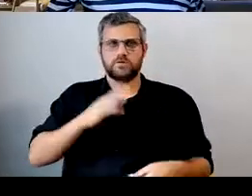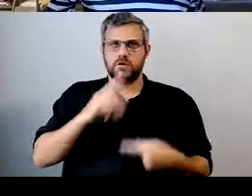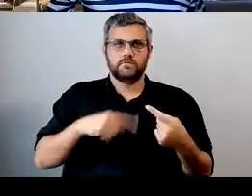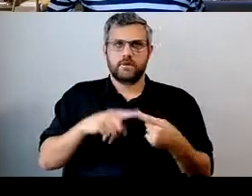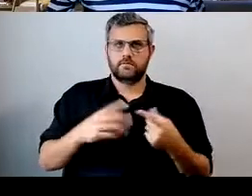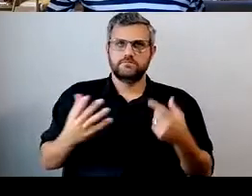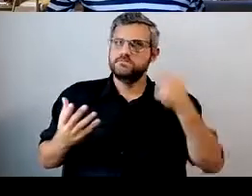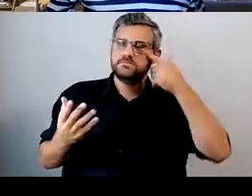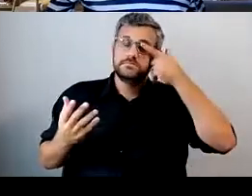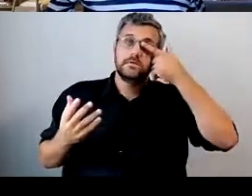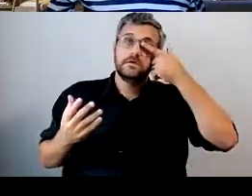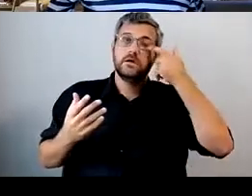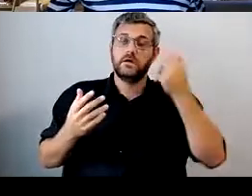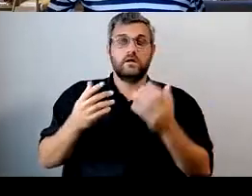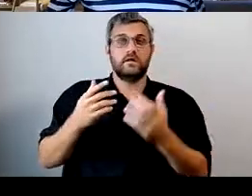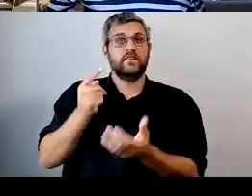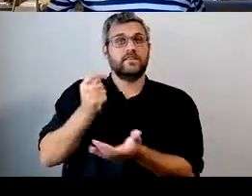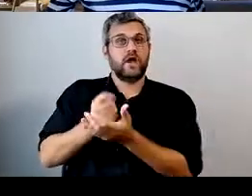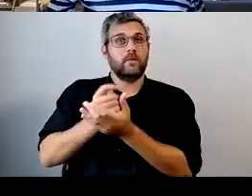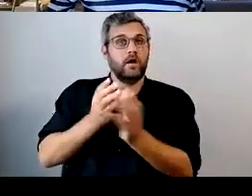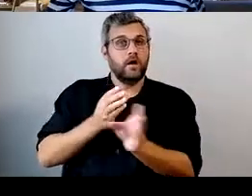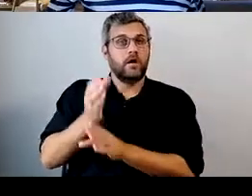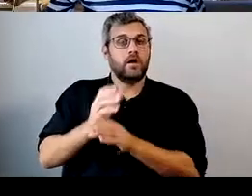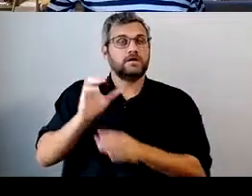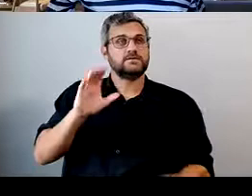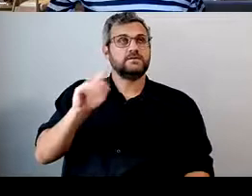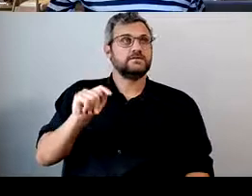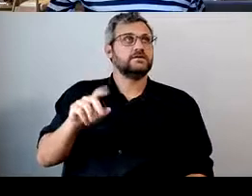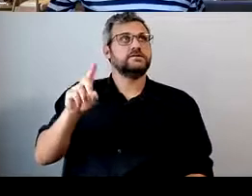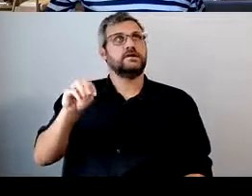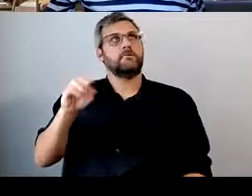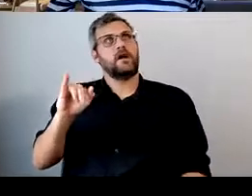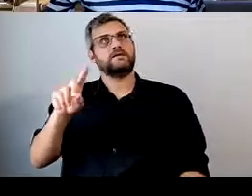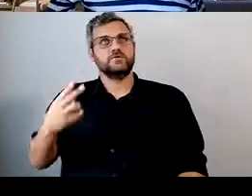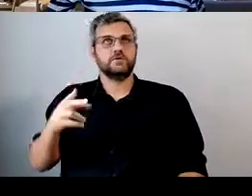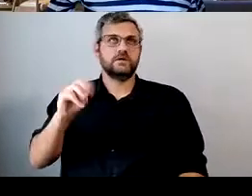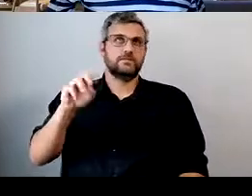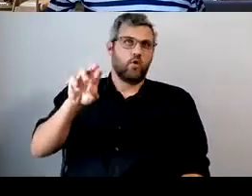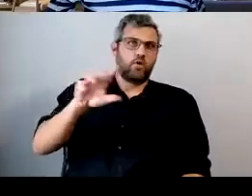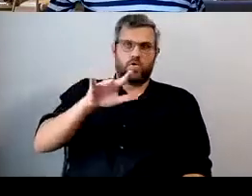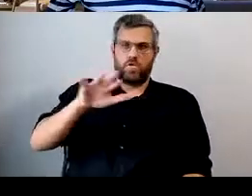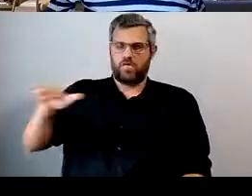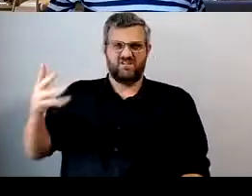And the therapeutic world CVD DVT, DMID2, EMDR, sometimes these things just fly